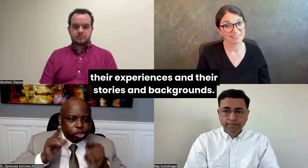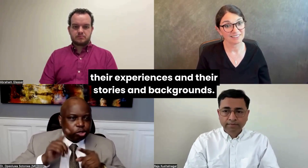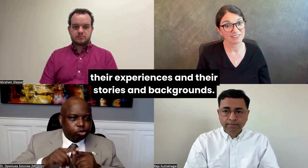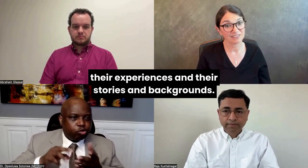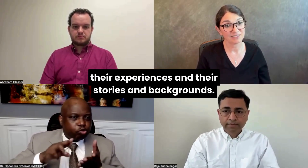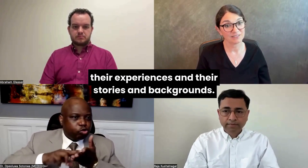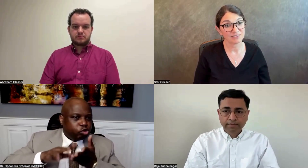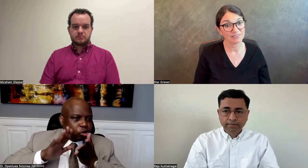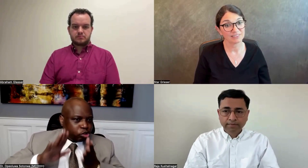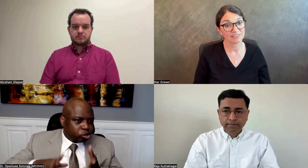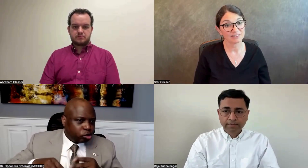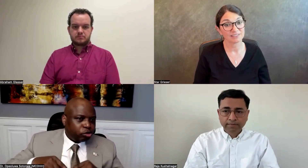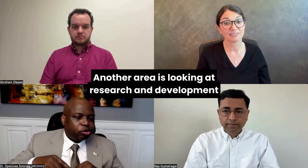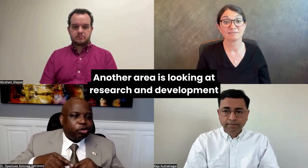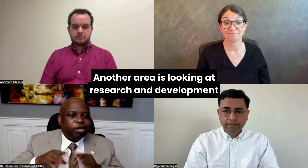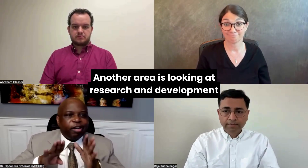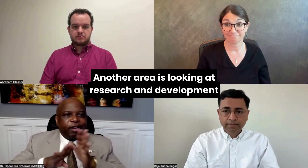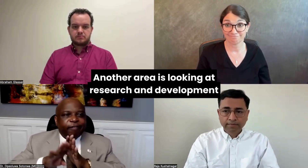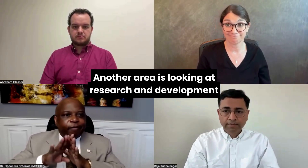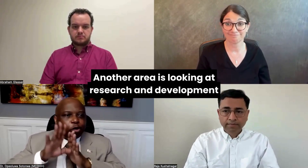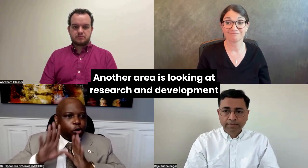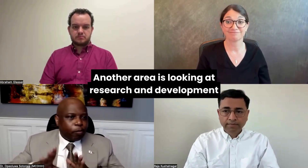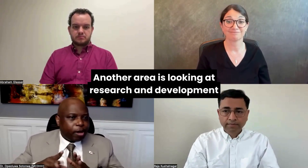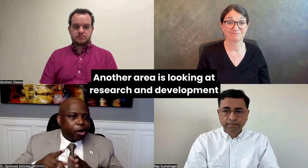Another area is looking at research and development